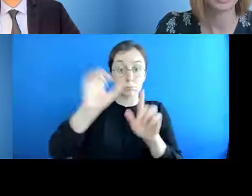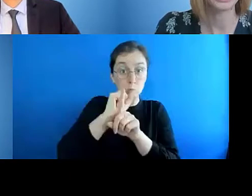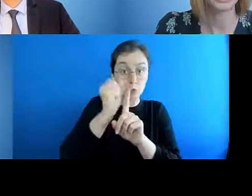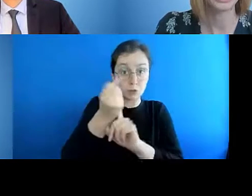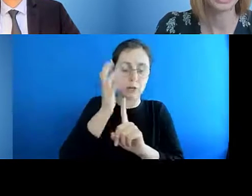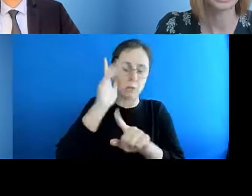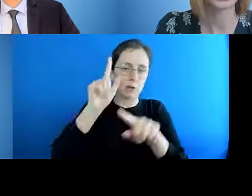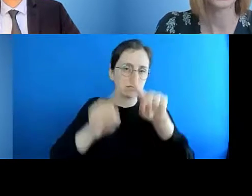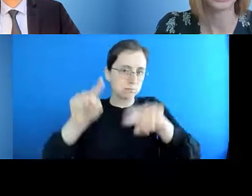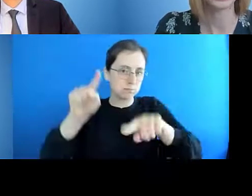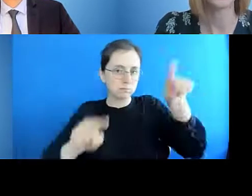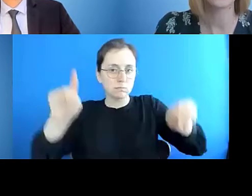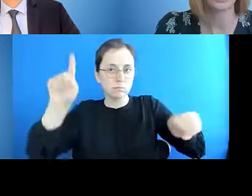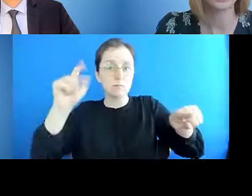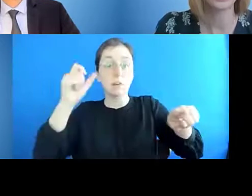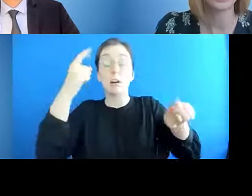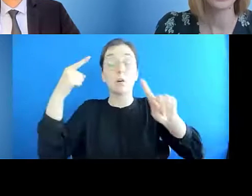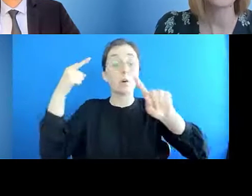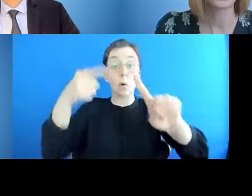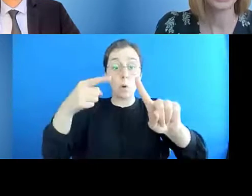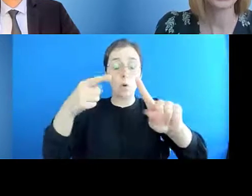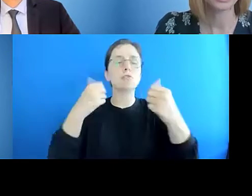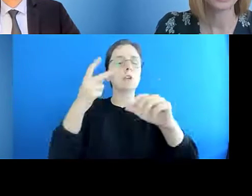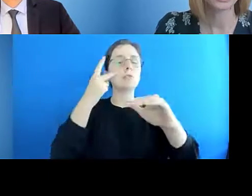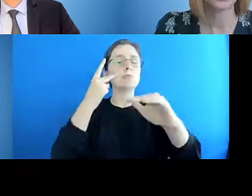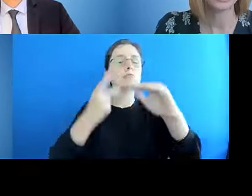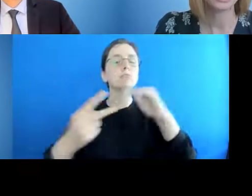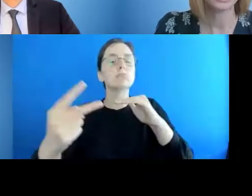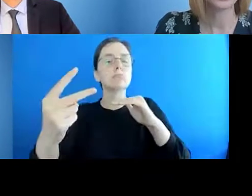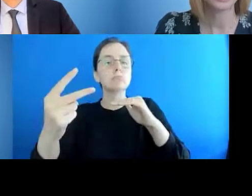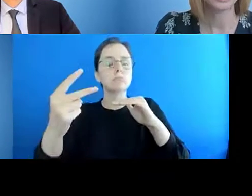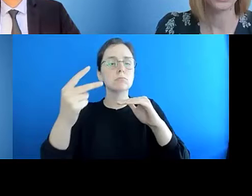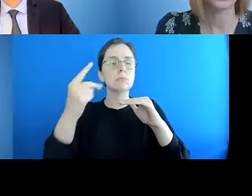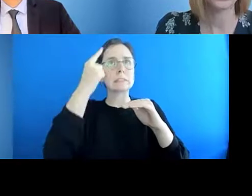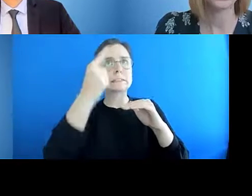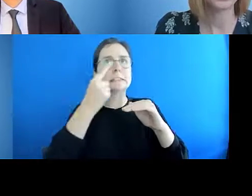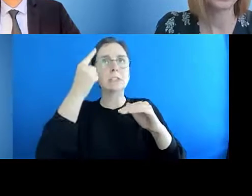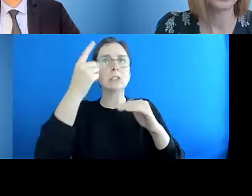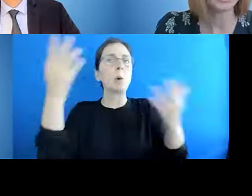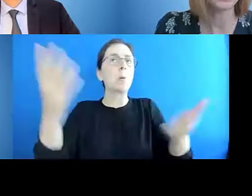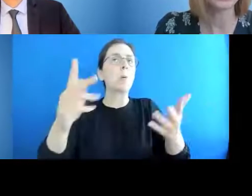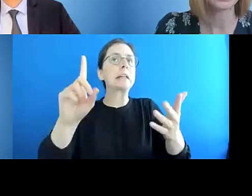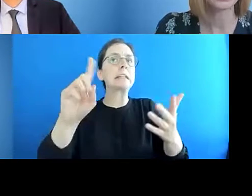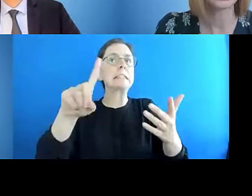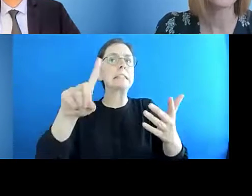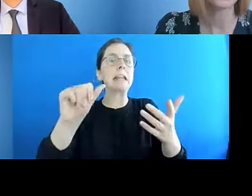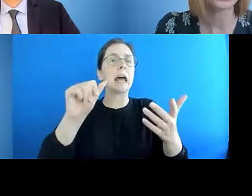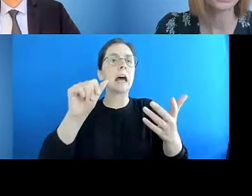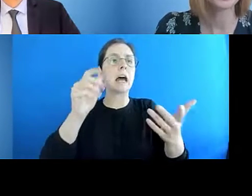but the idea is that looking ahead you'll be considering what data you might be appropriate to share.